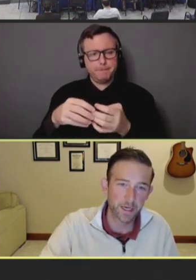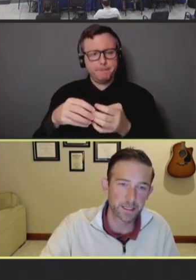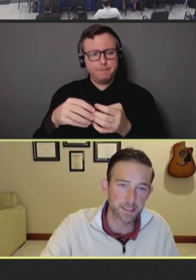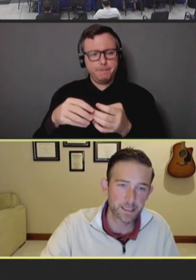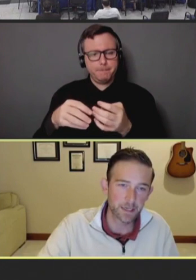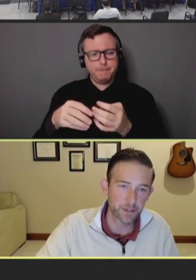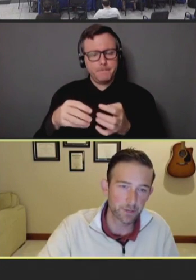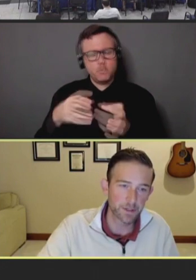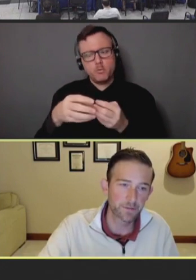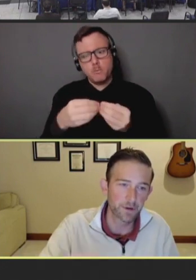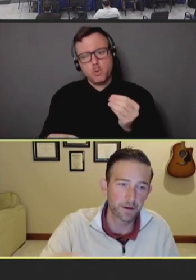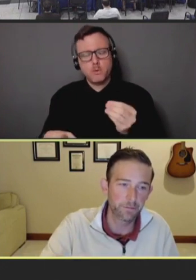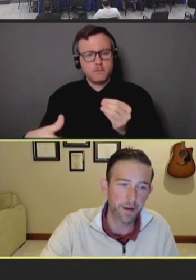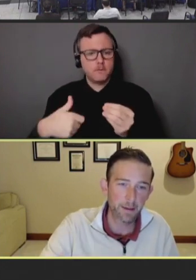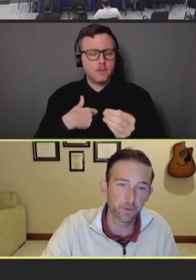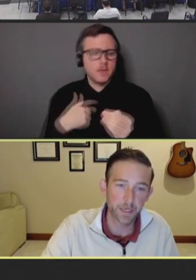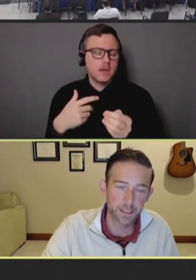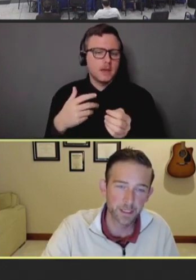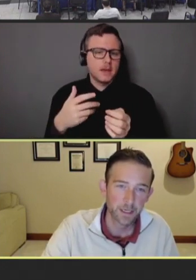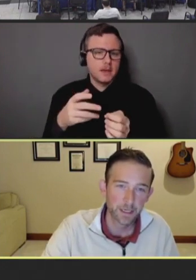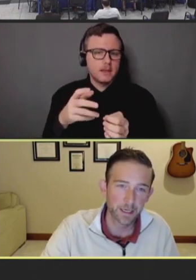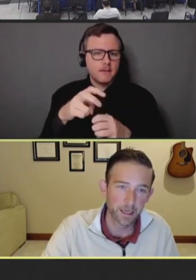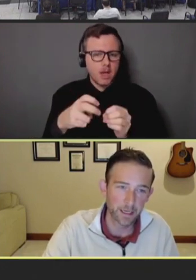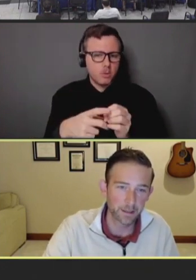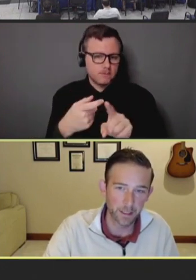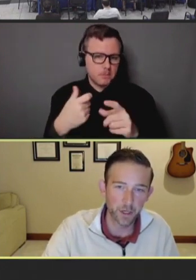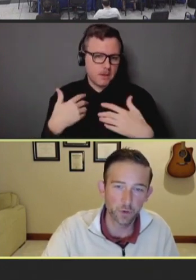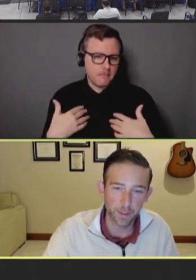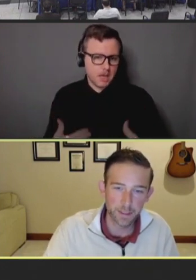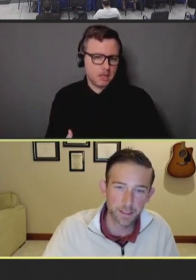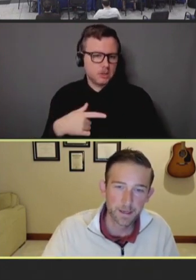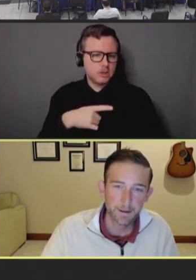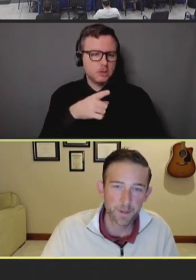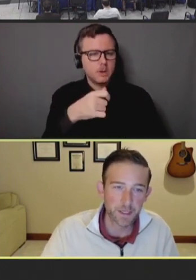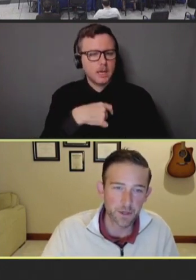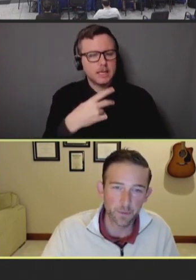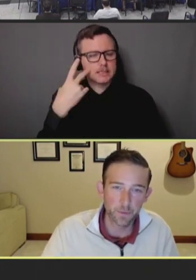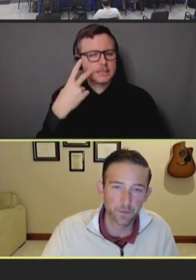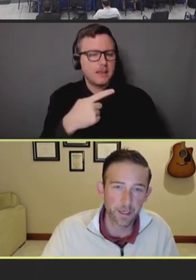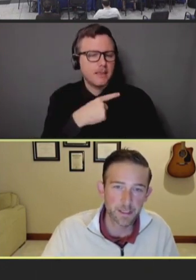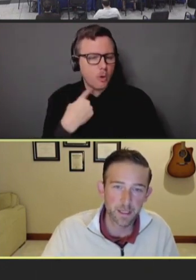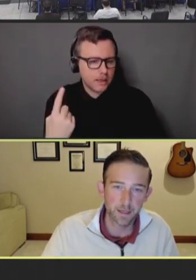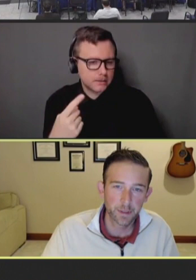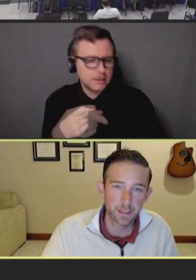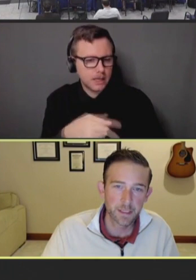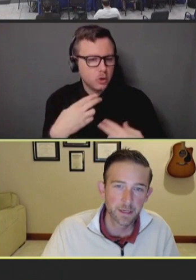to see in terms of that risk in humans. And so, next slide please.